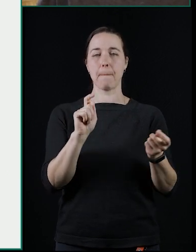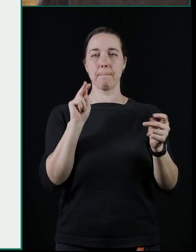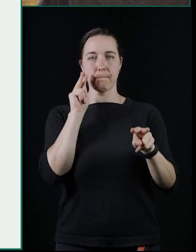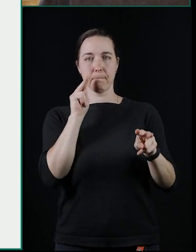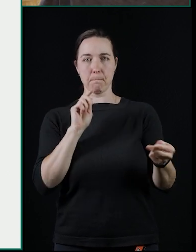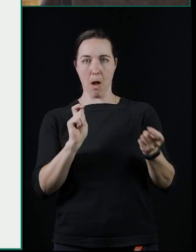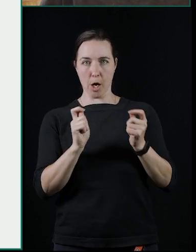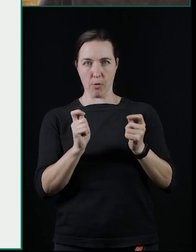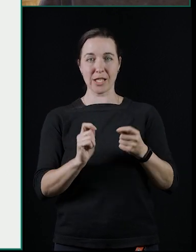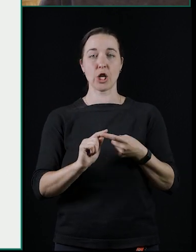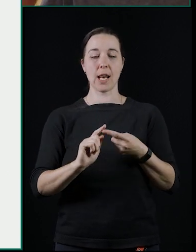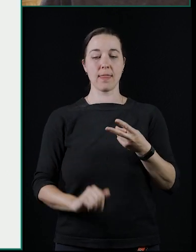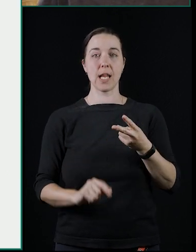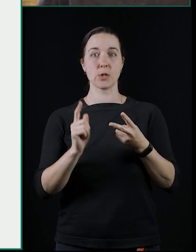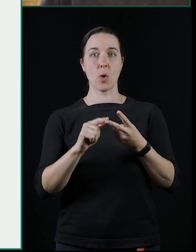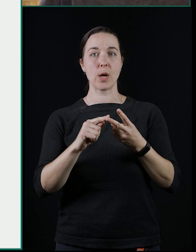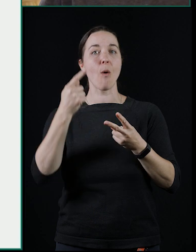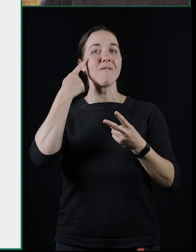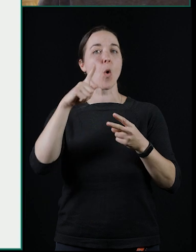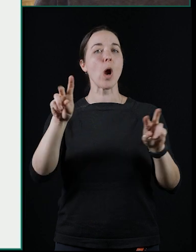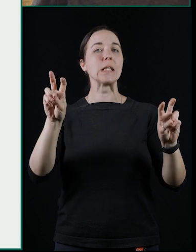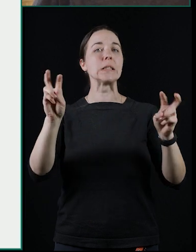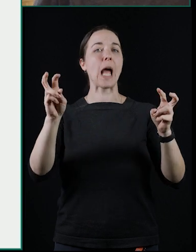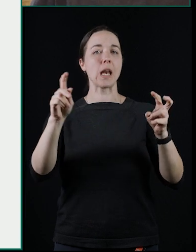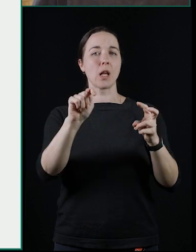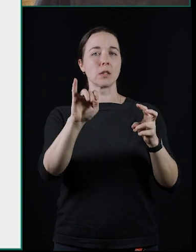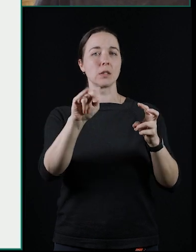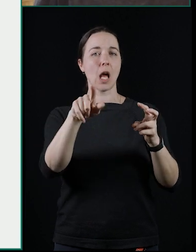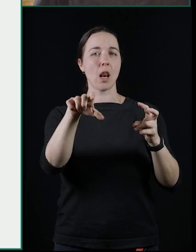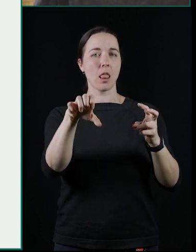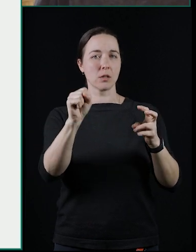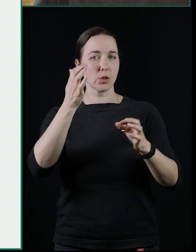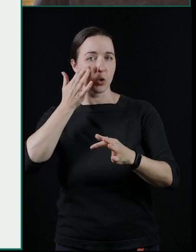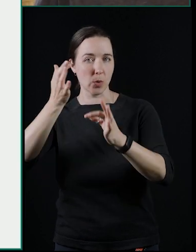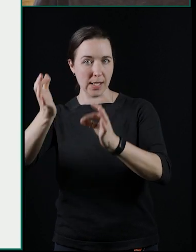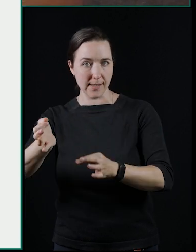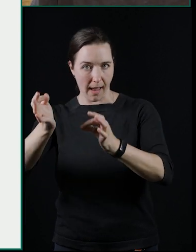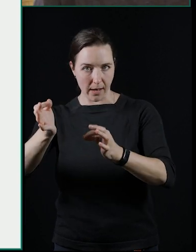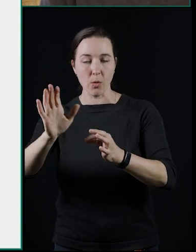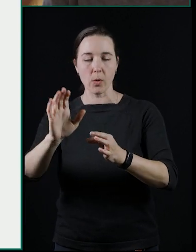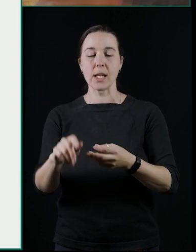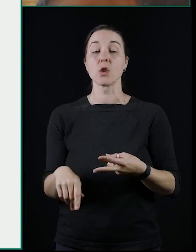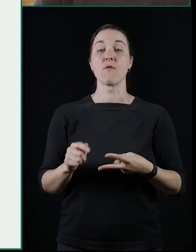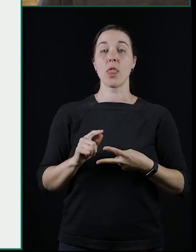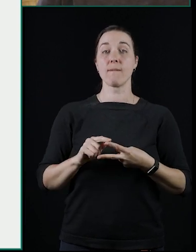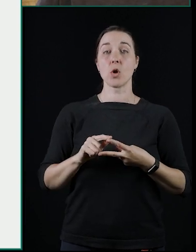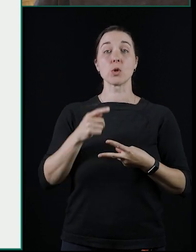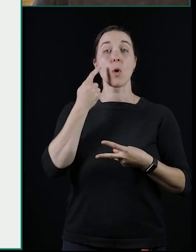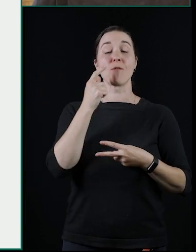And the second one big umbrella is for titles decide. So let's dive into the first one.